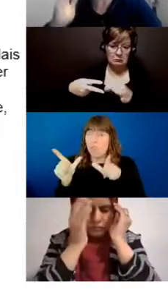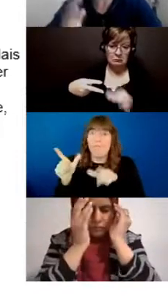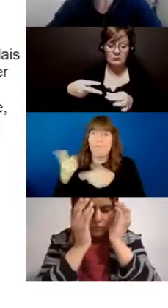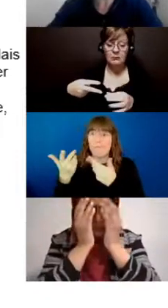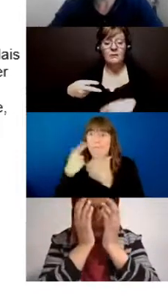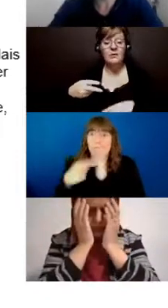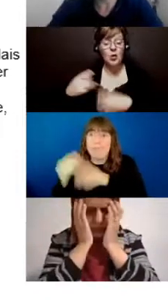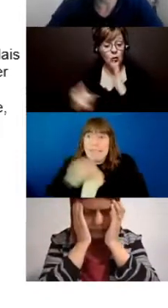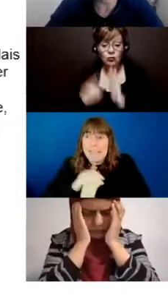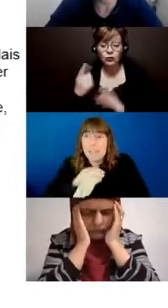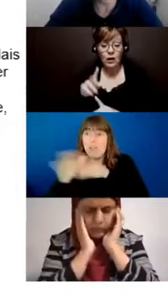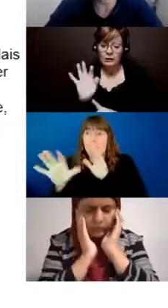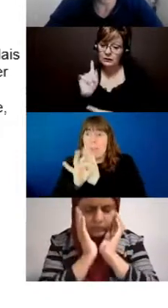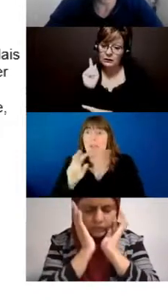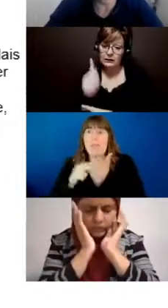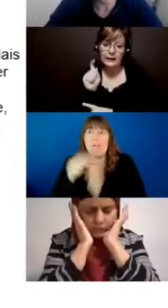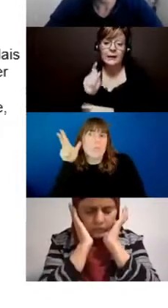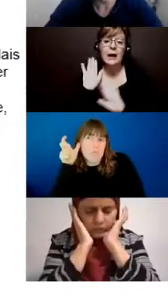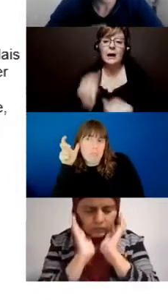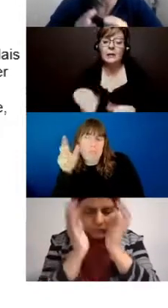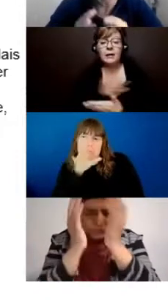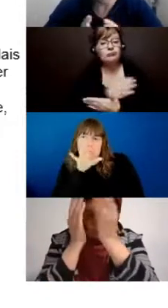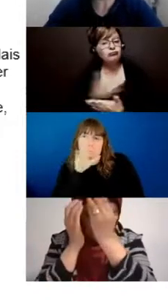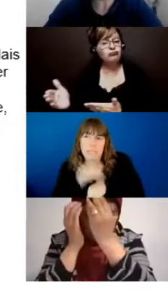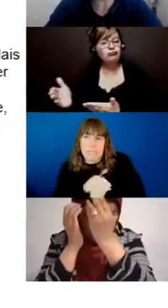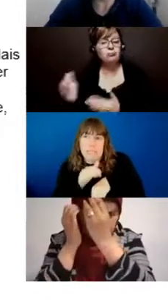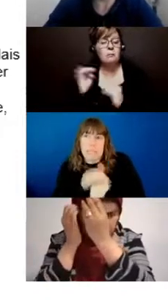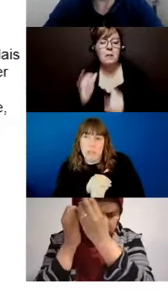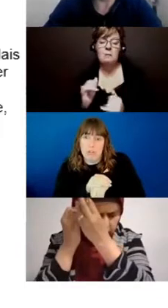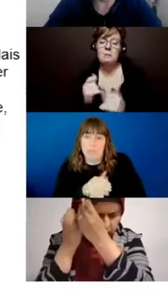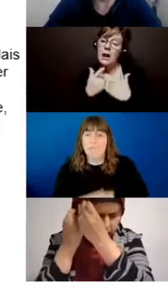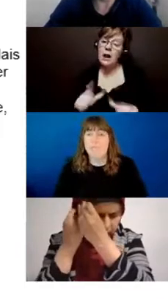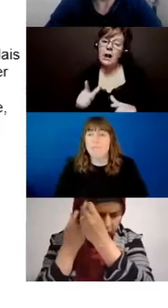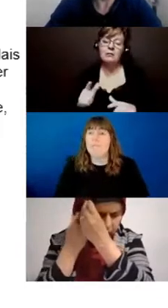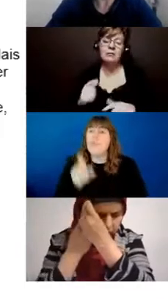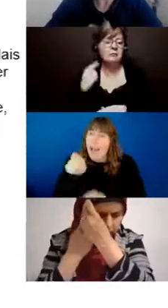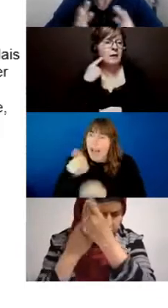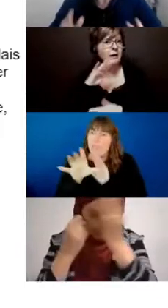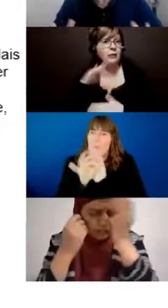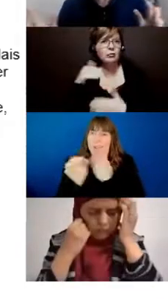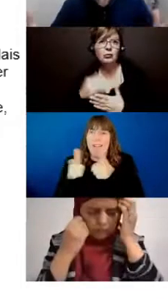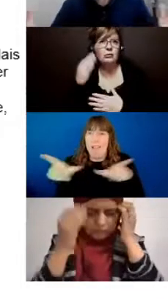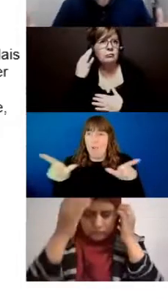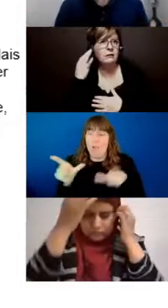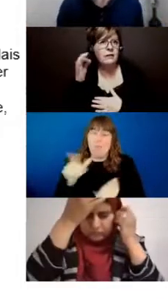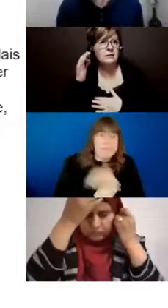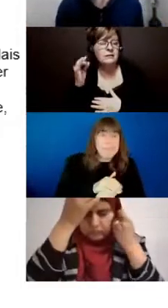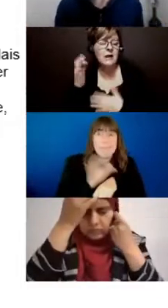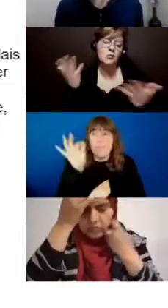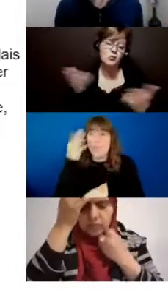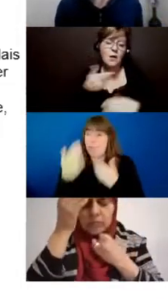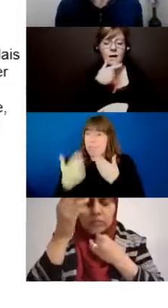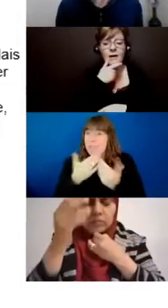hear the translation you must select the language though even if you want to hear the presentation